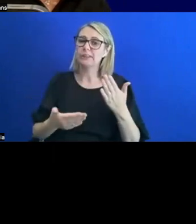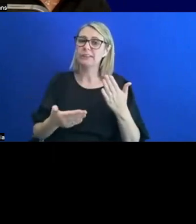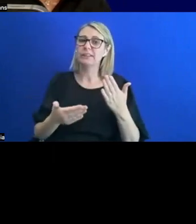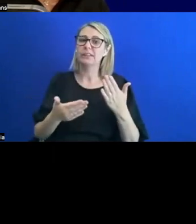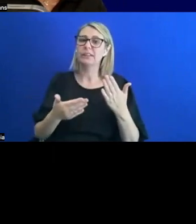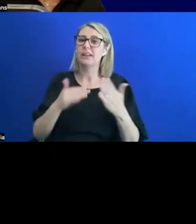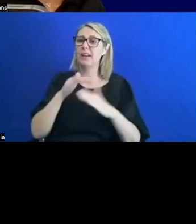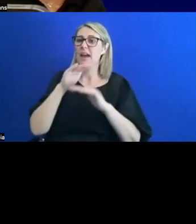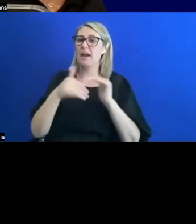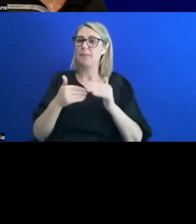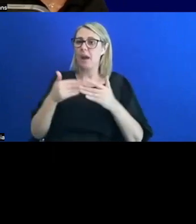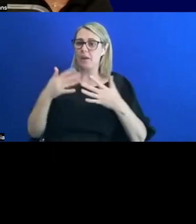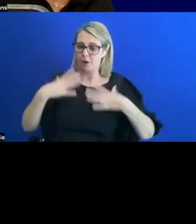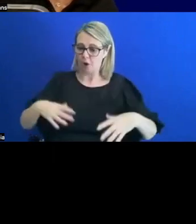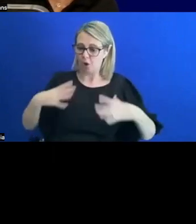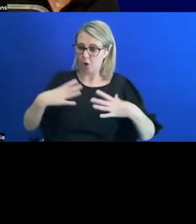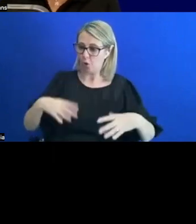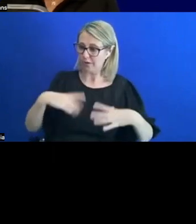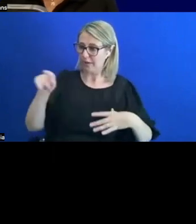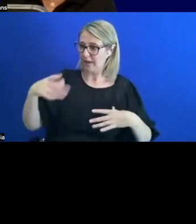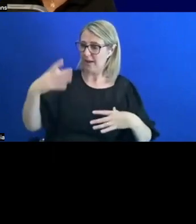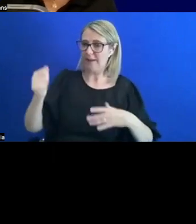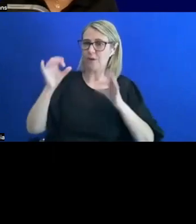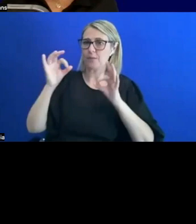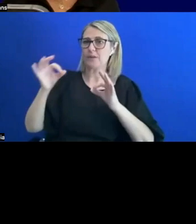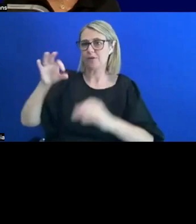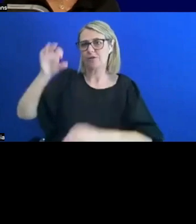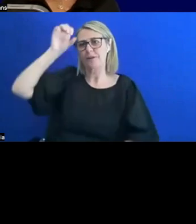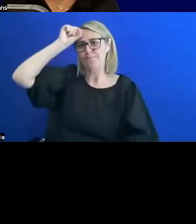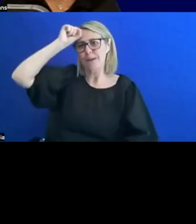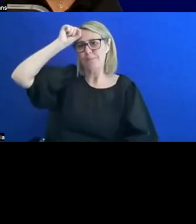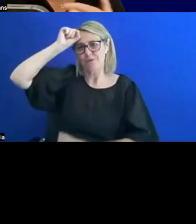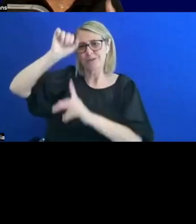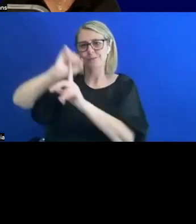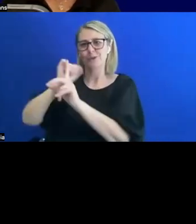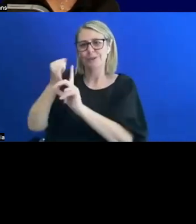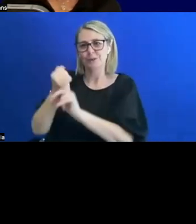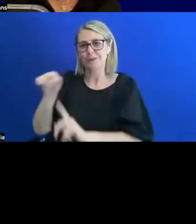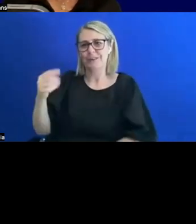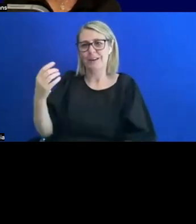the clothes they wore for a particularly memorable situation when you're trying to